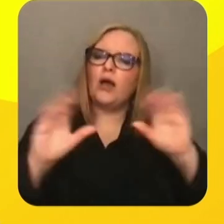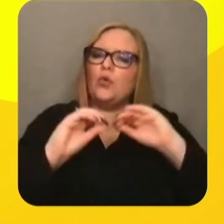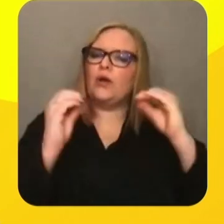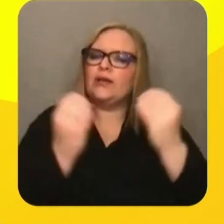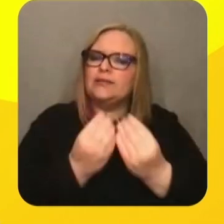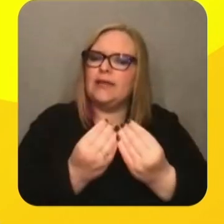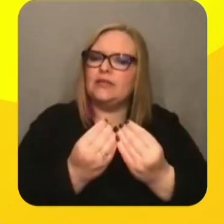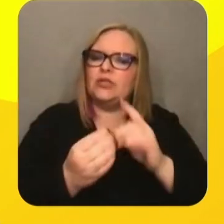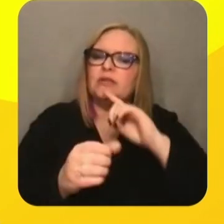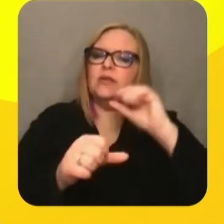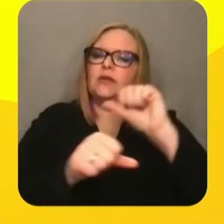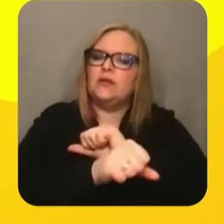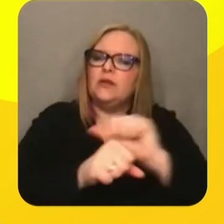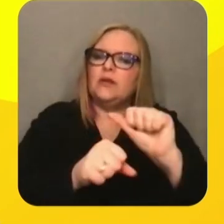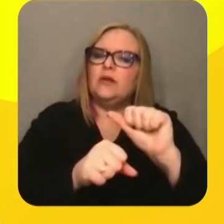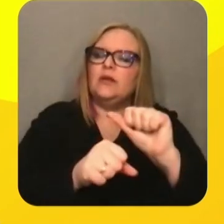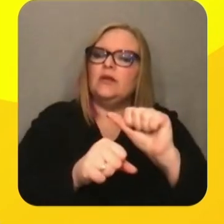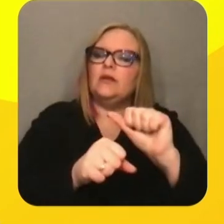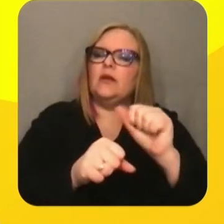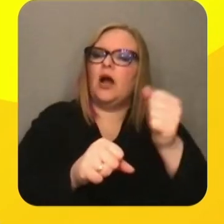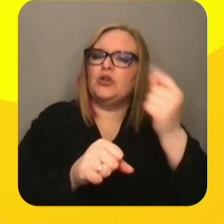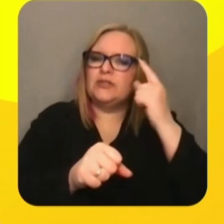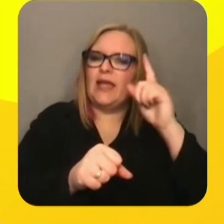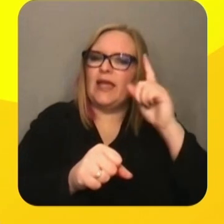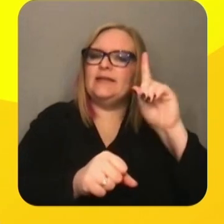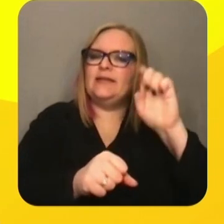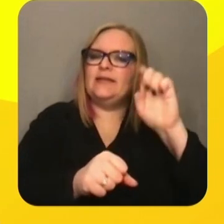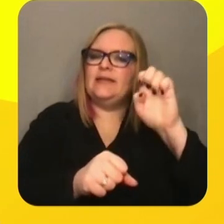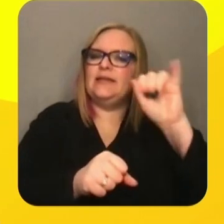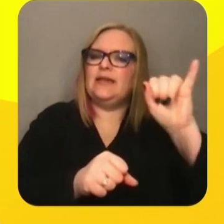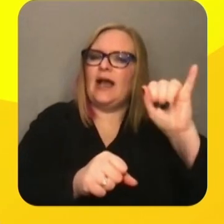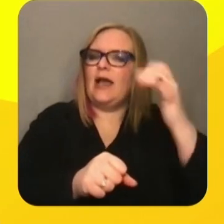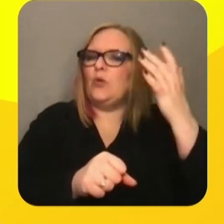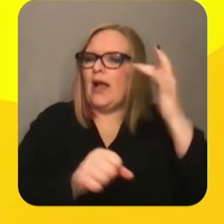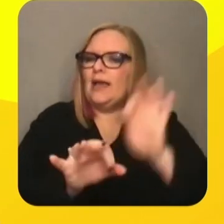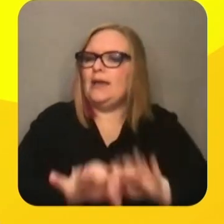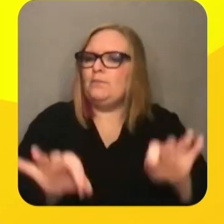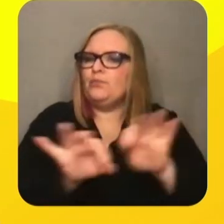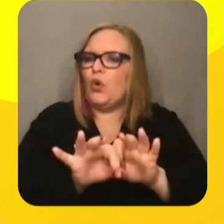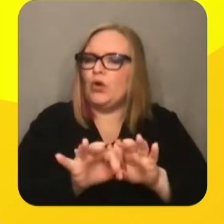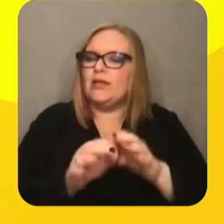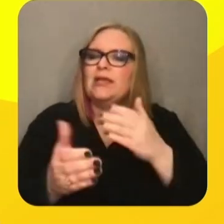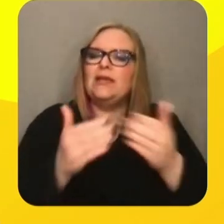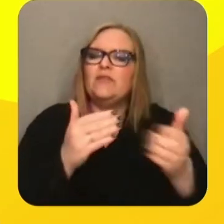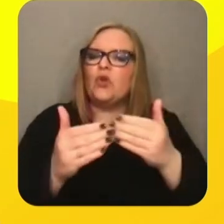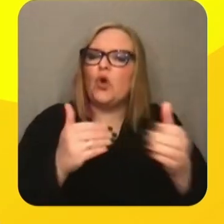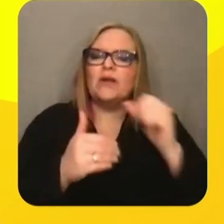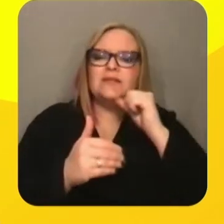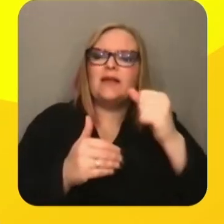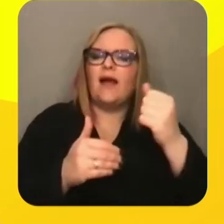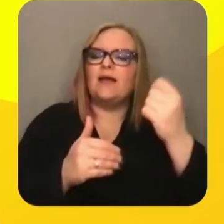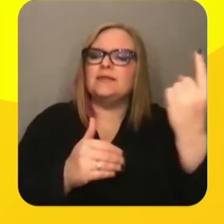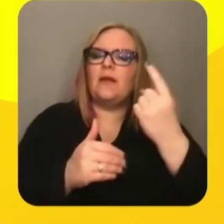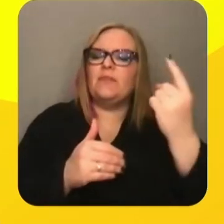really learn why DNI is so important to their work, even if it's not something they're touched by day-to-day.